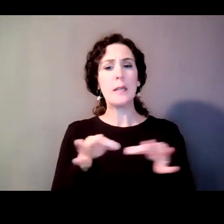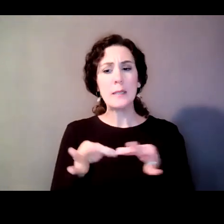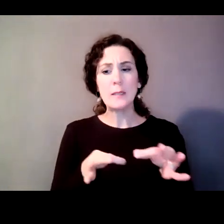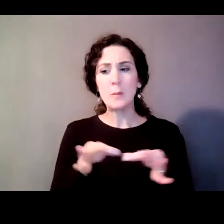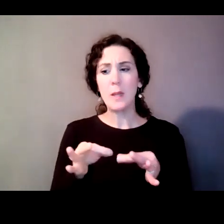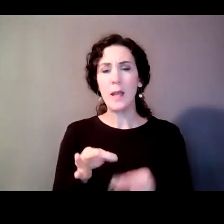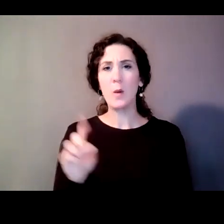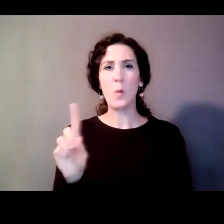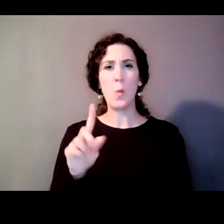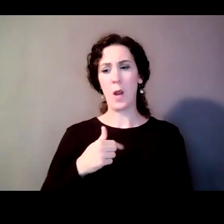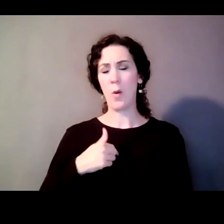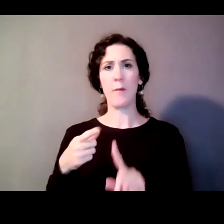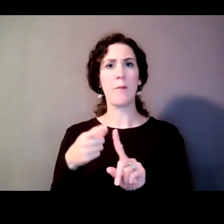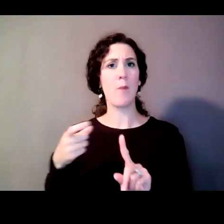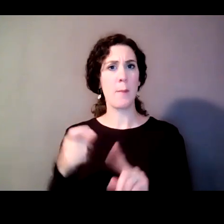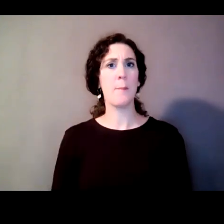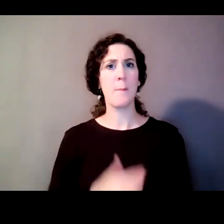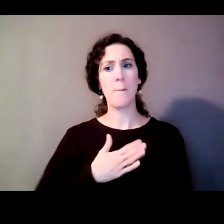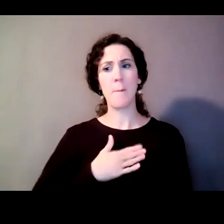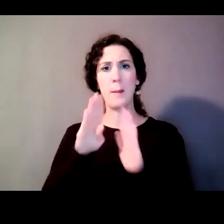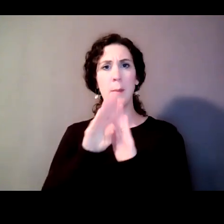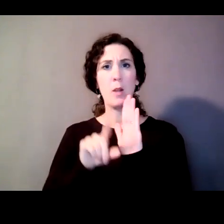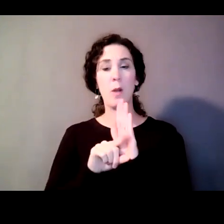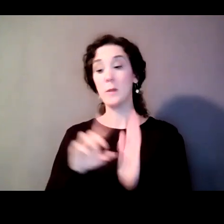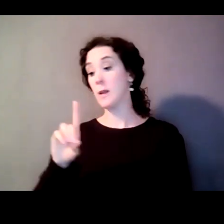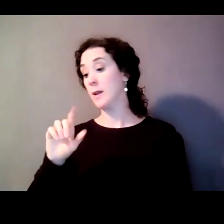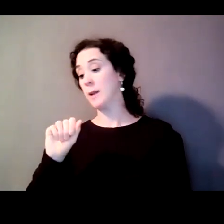I am coming from, although Daniel has done a great job, and